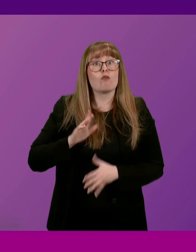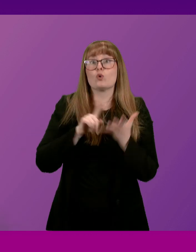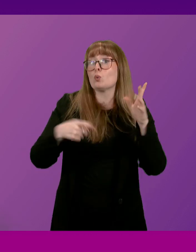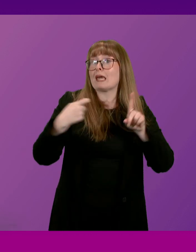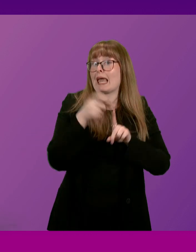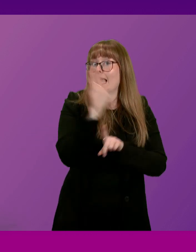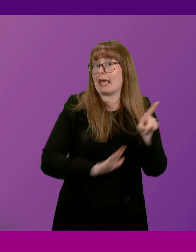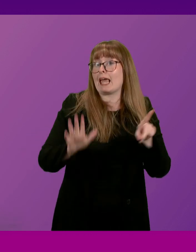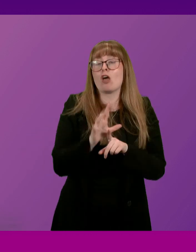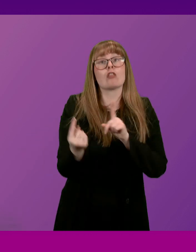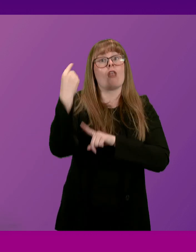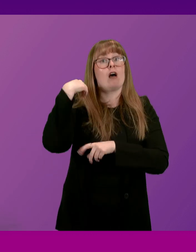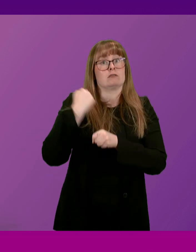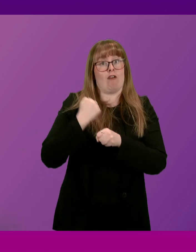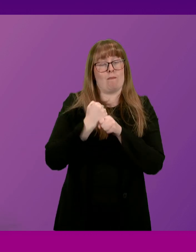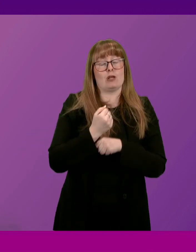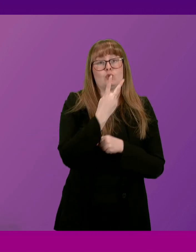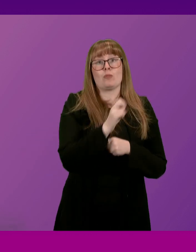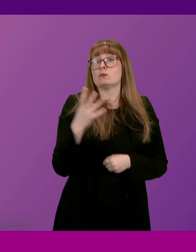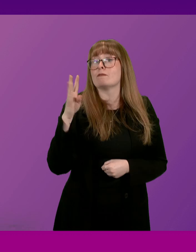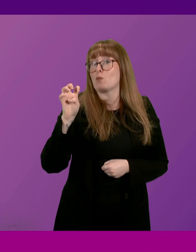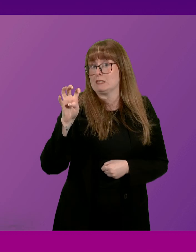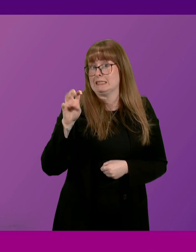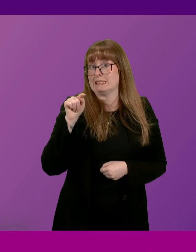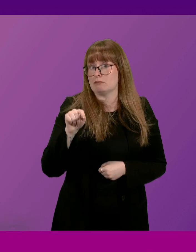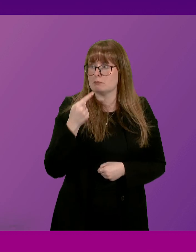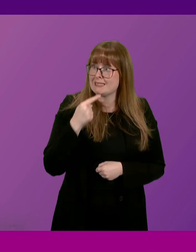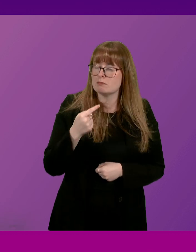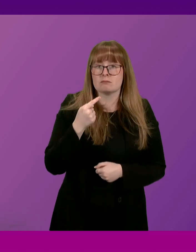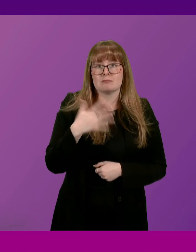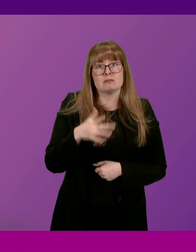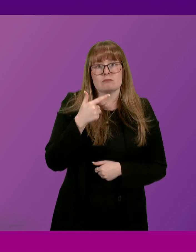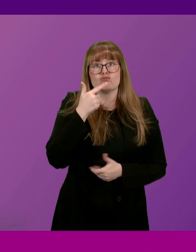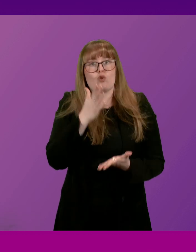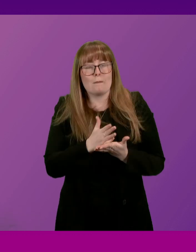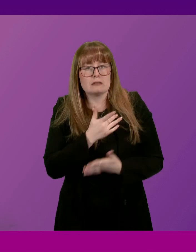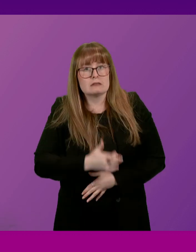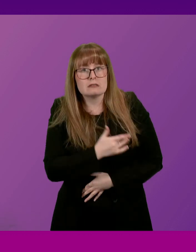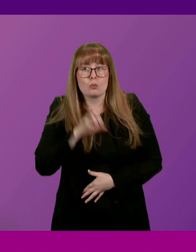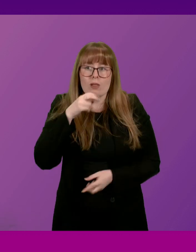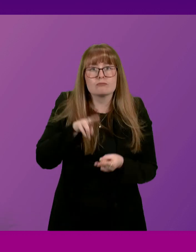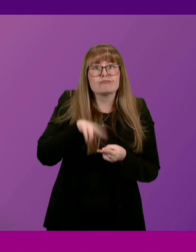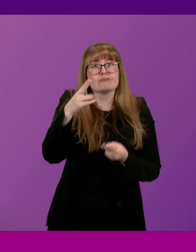the previous Government promised in 2014 to increase the number of Scotland-based